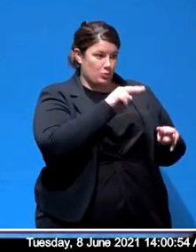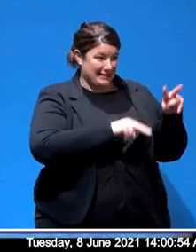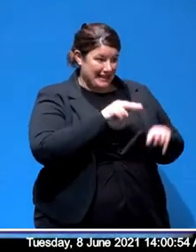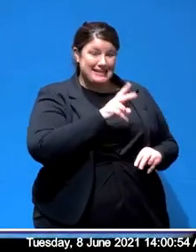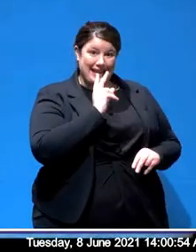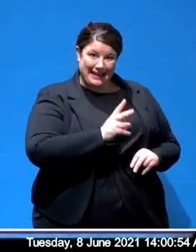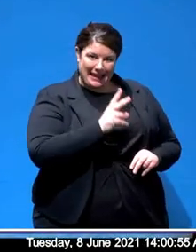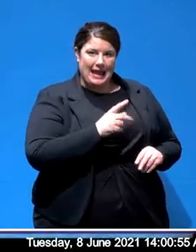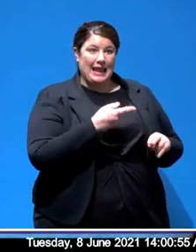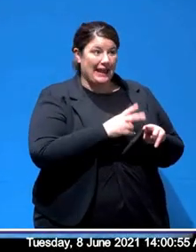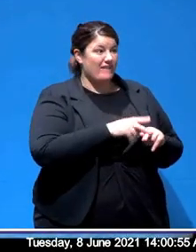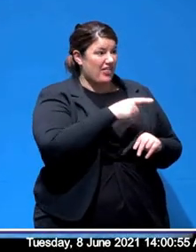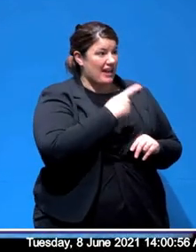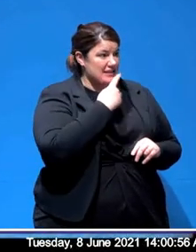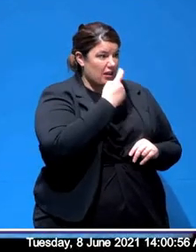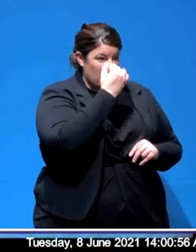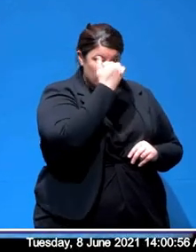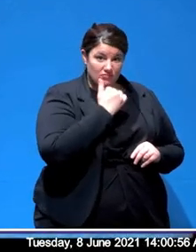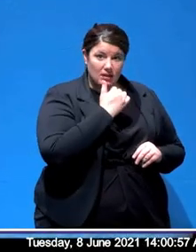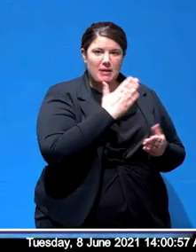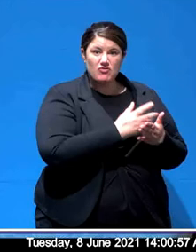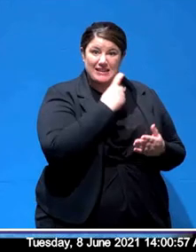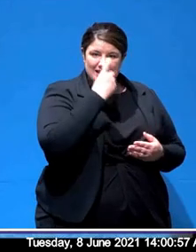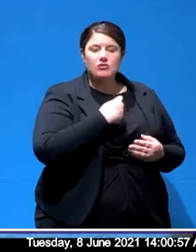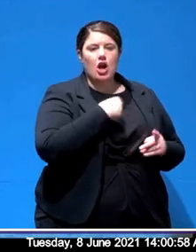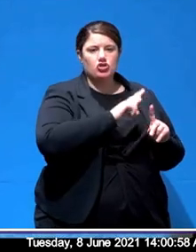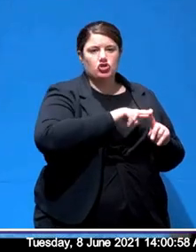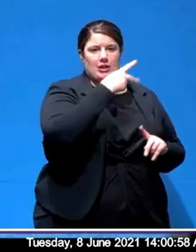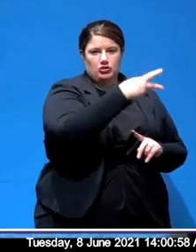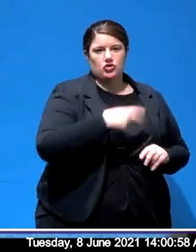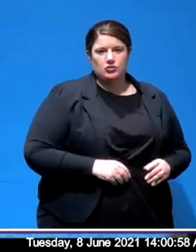Can you give us an example of under-reporting, that you are aware of?